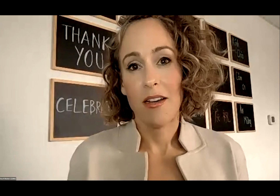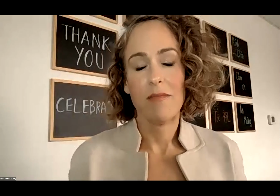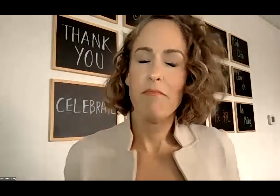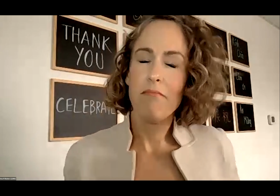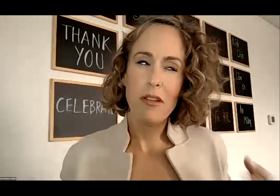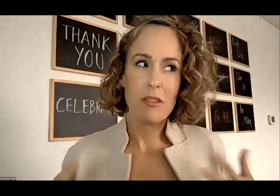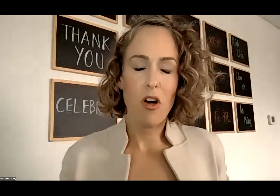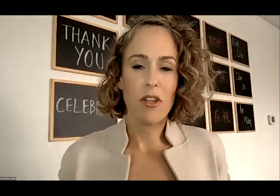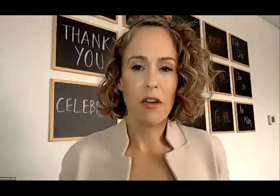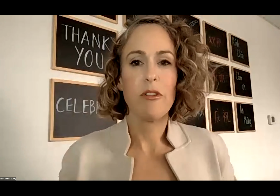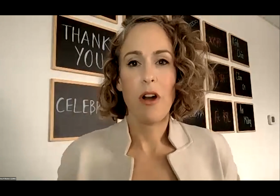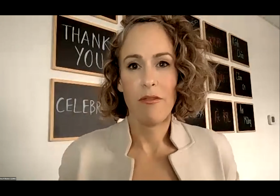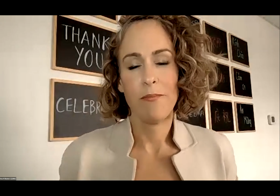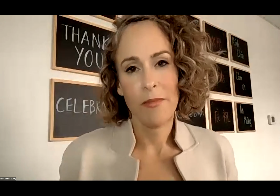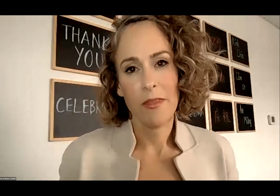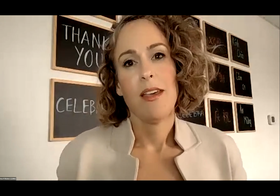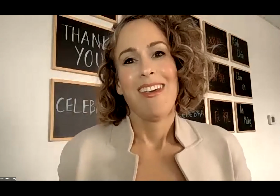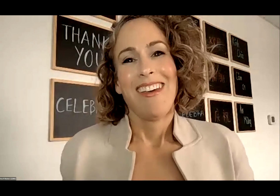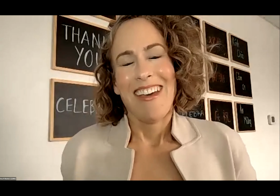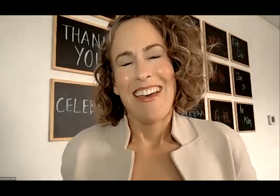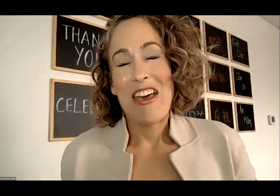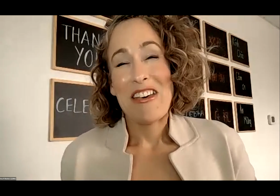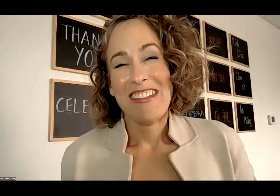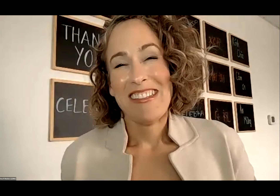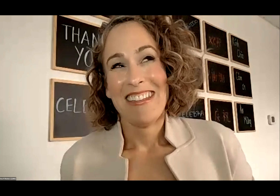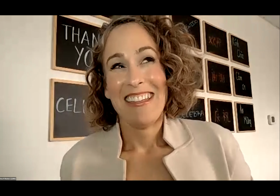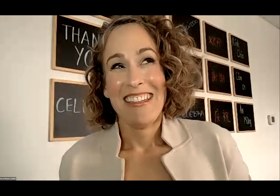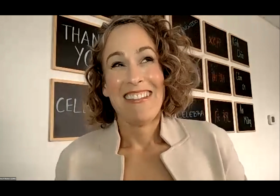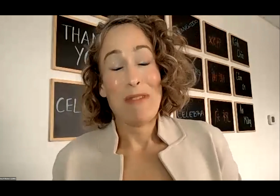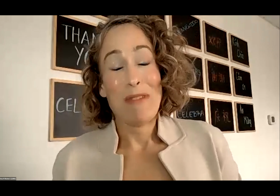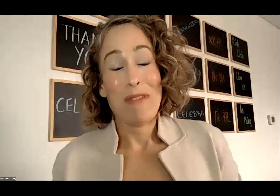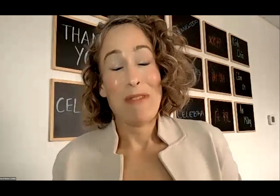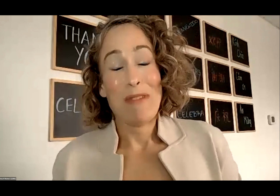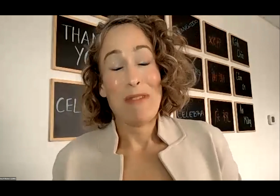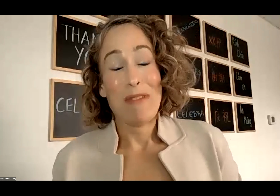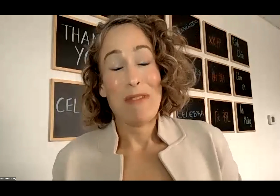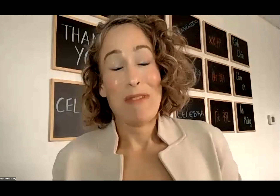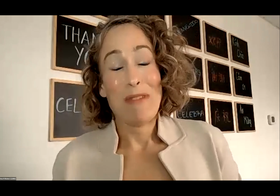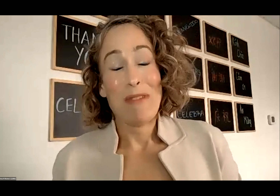at a pretty small non-for-profit. And before that, I got myself